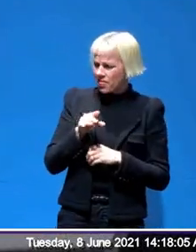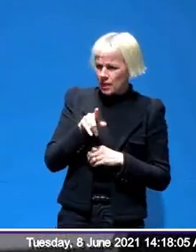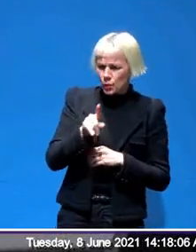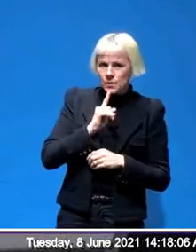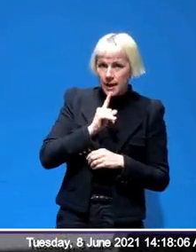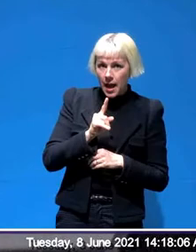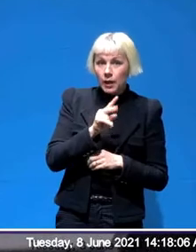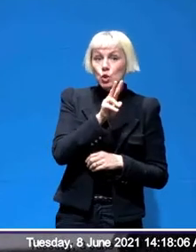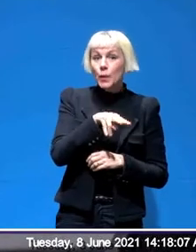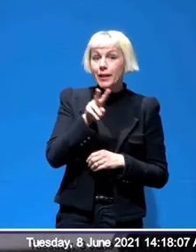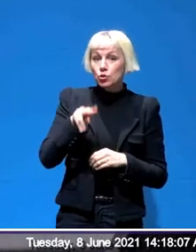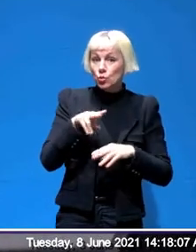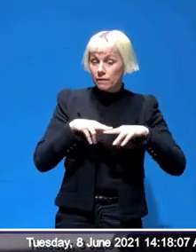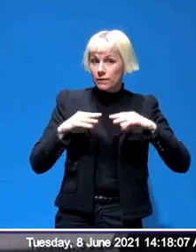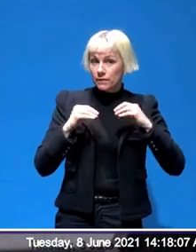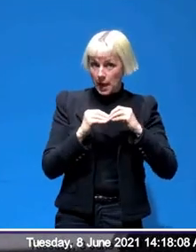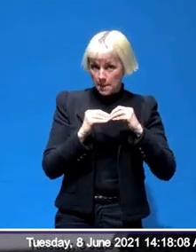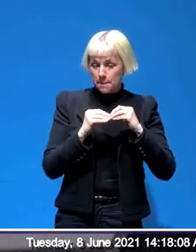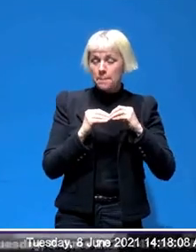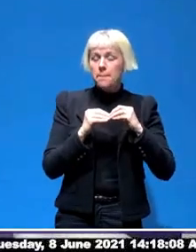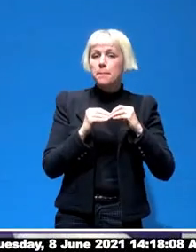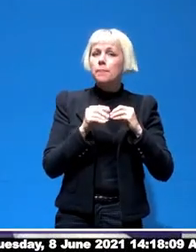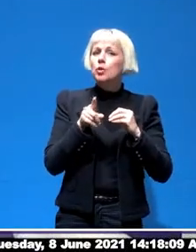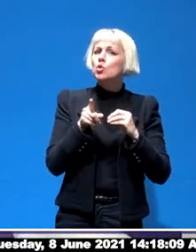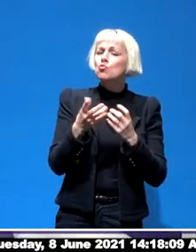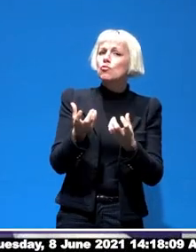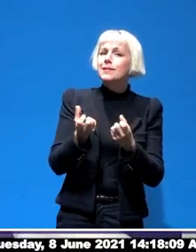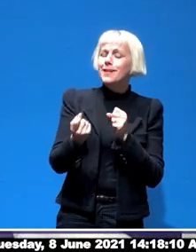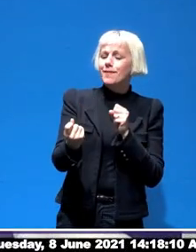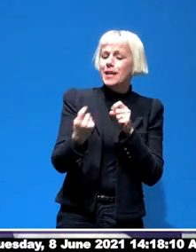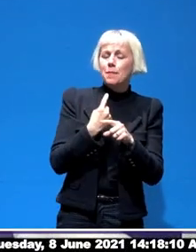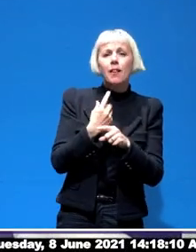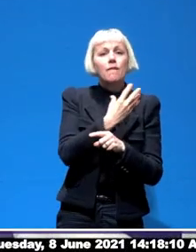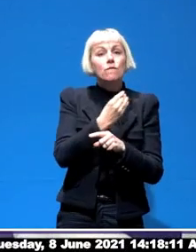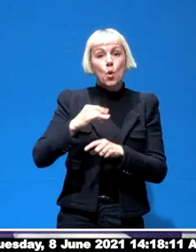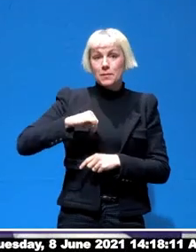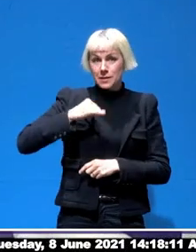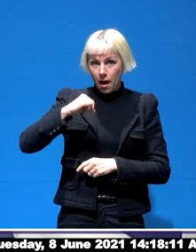On 22 February 2019, I received an email from a staff member of Daniel's